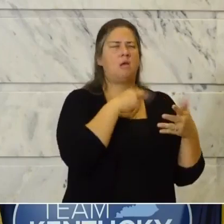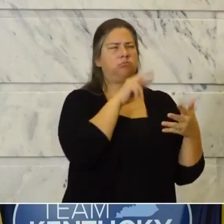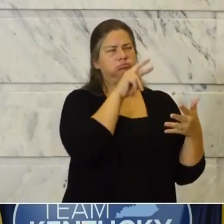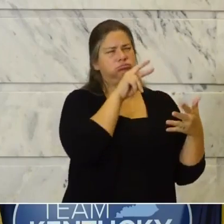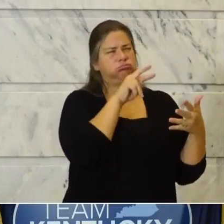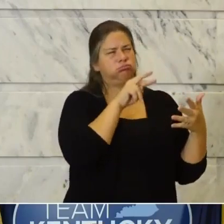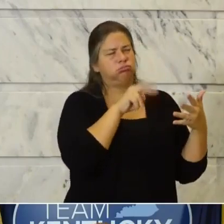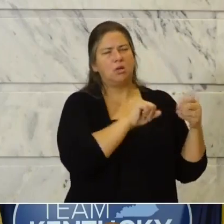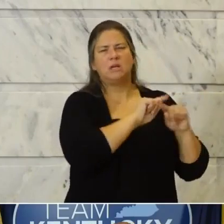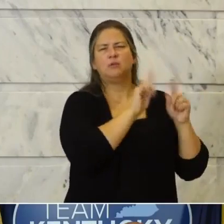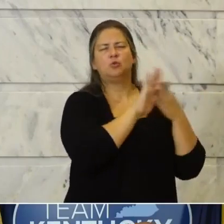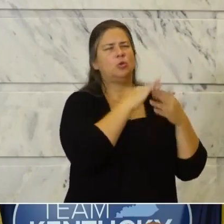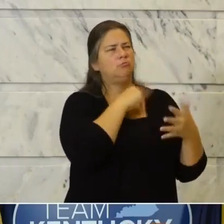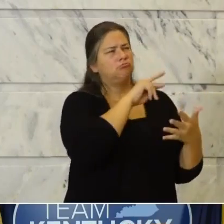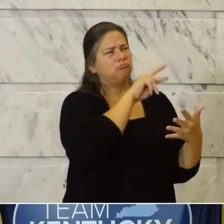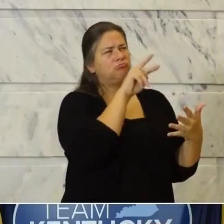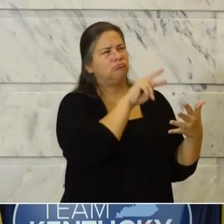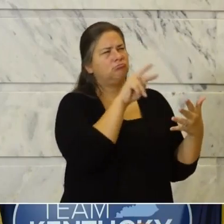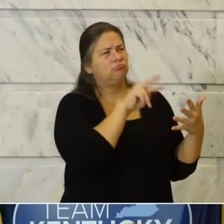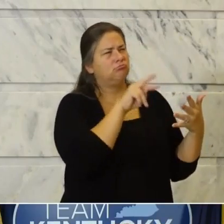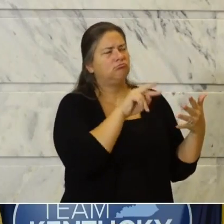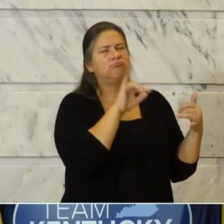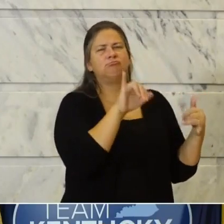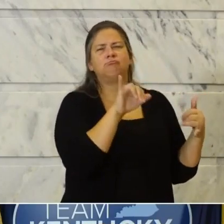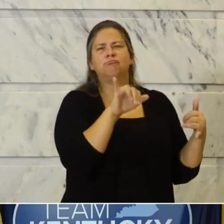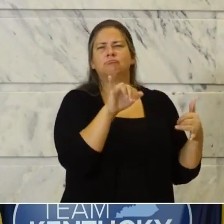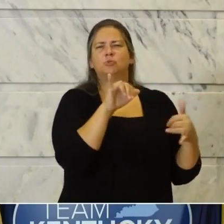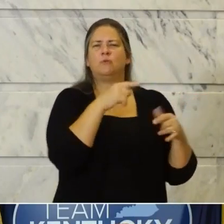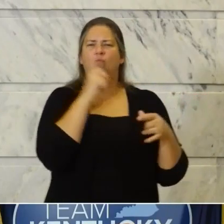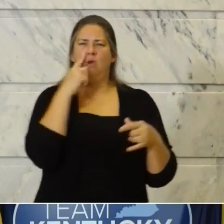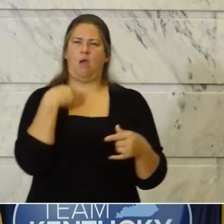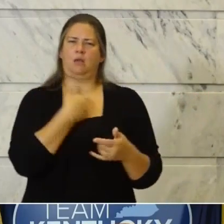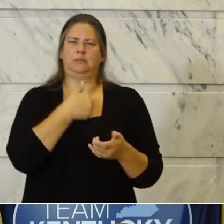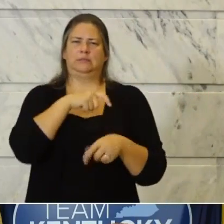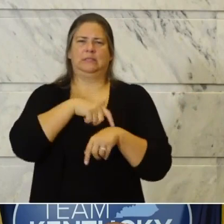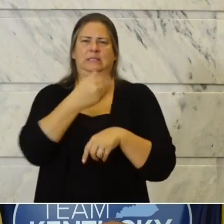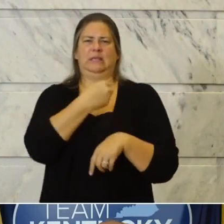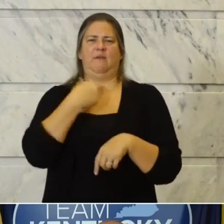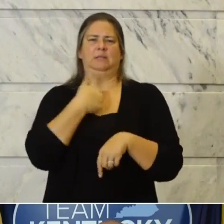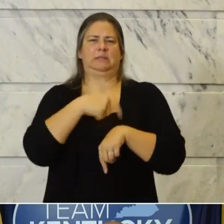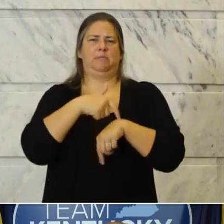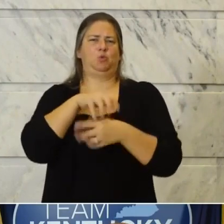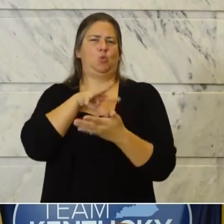So this has been published now and this is the tool. It's two pages. The first